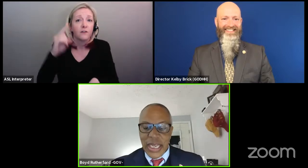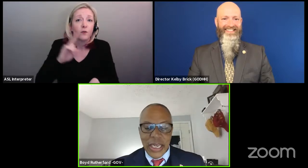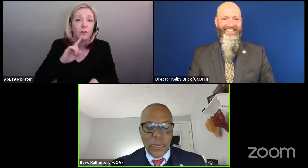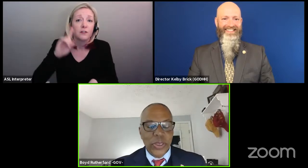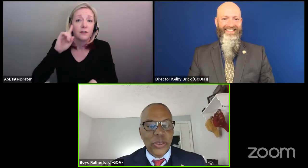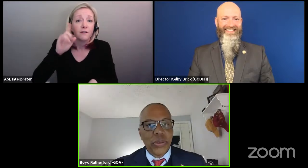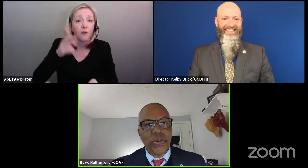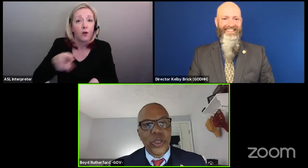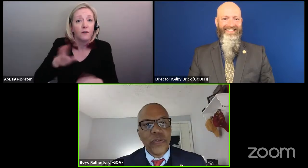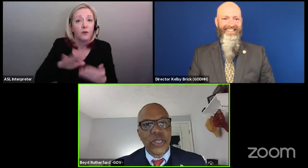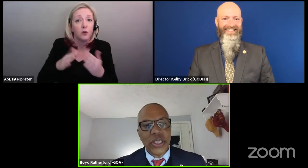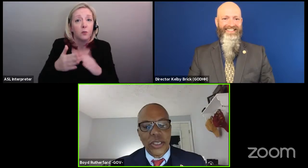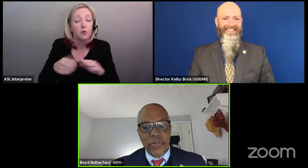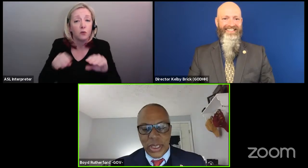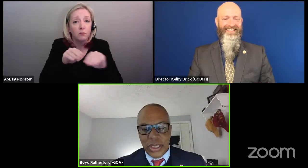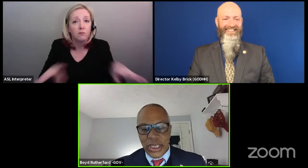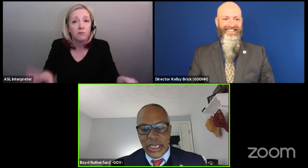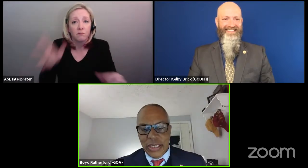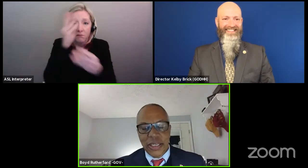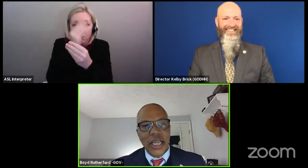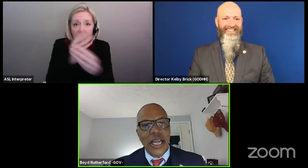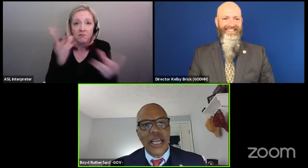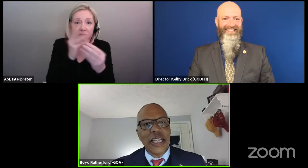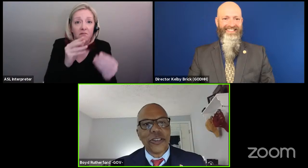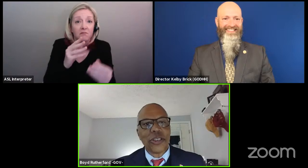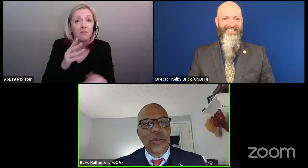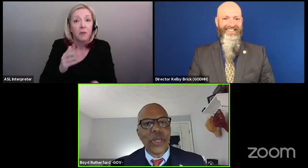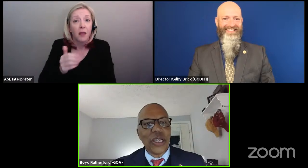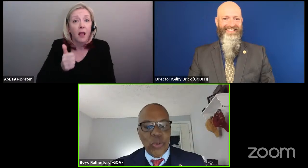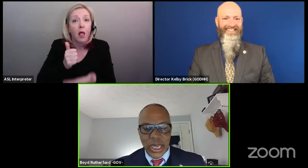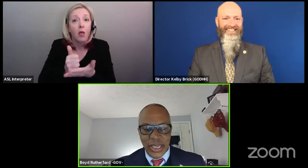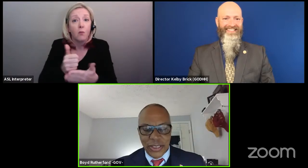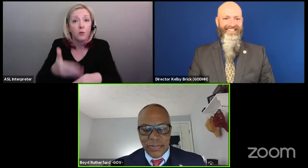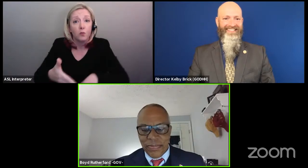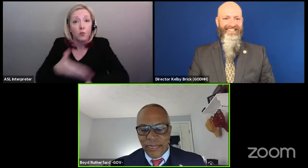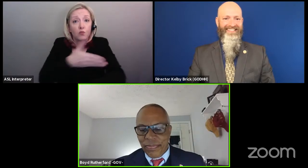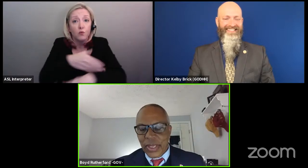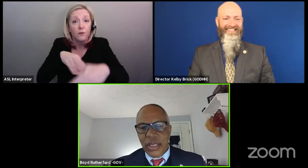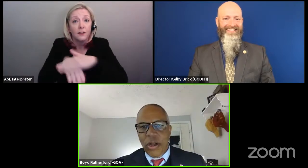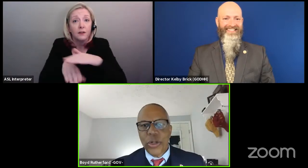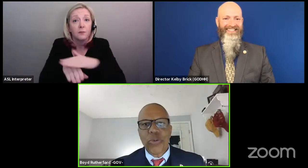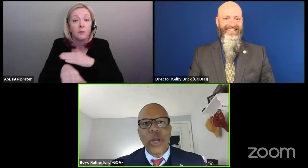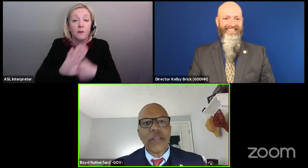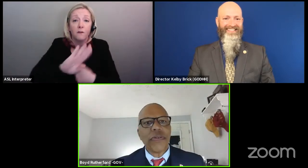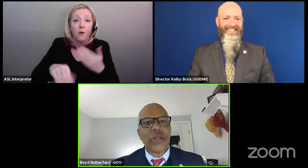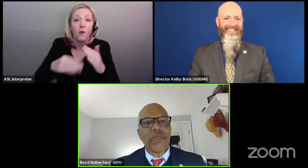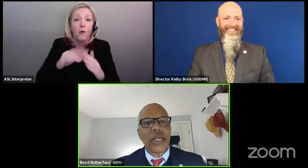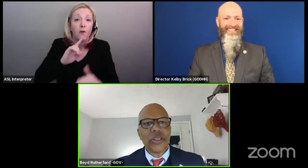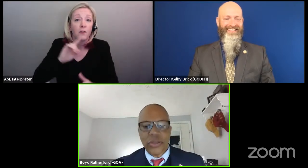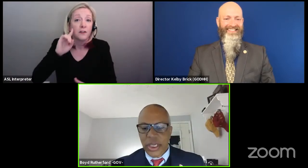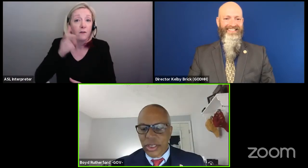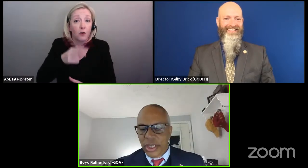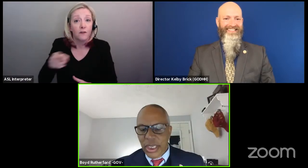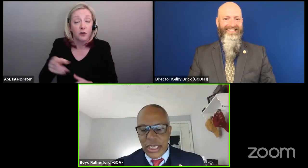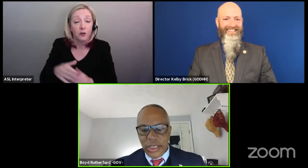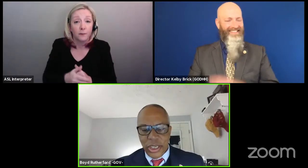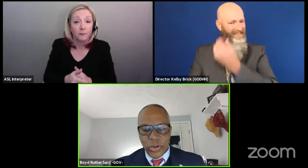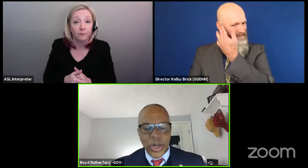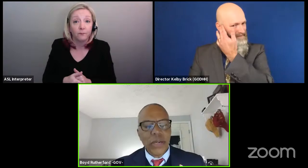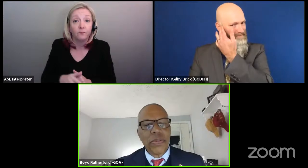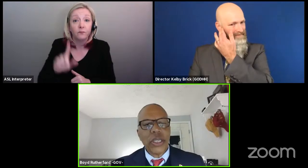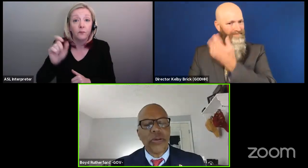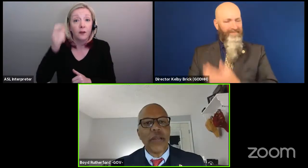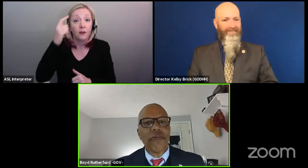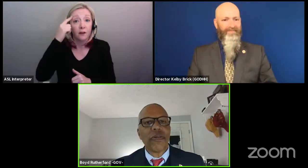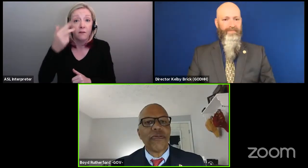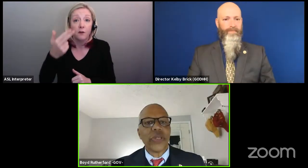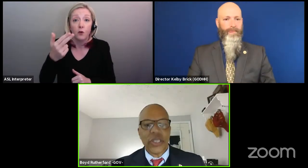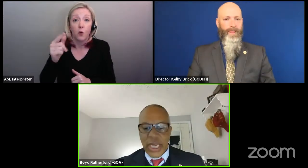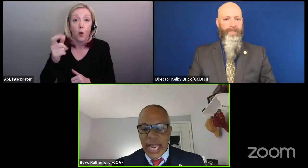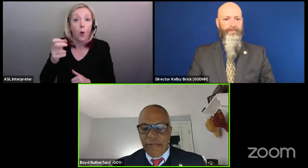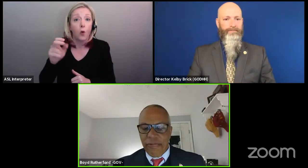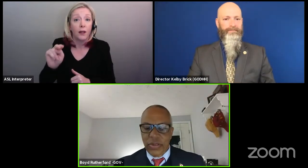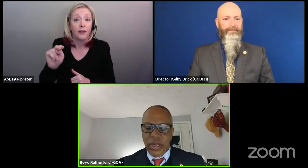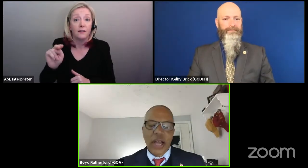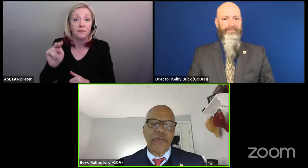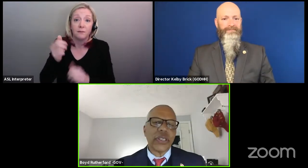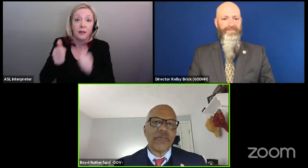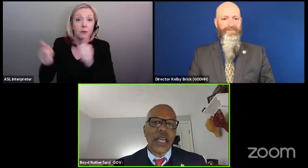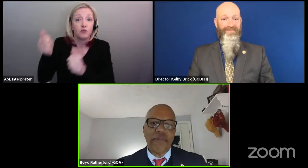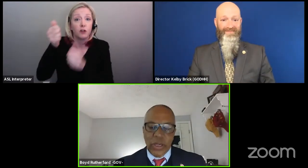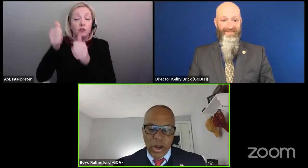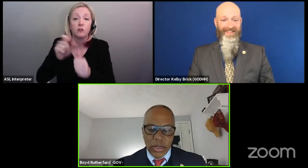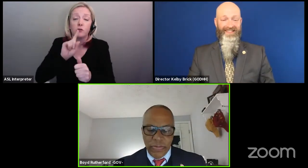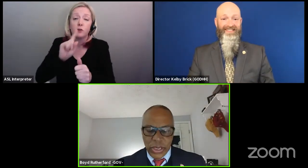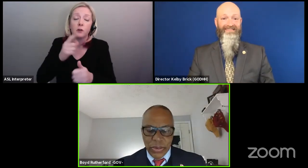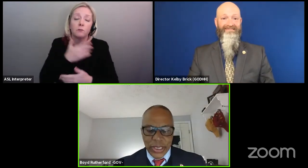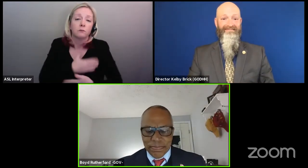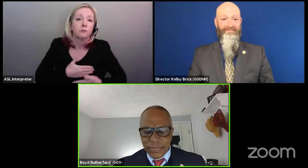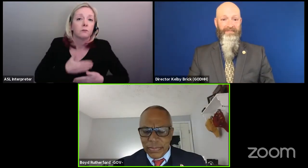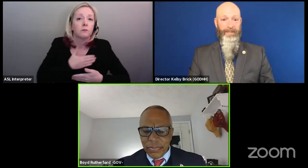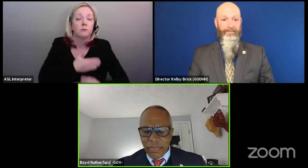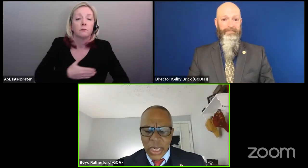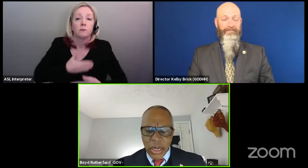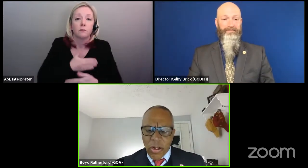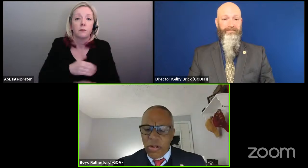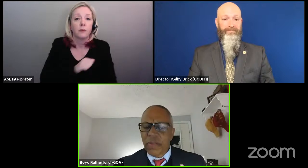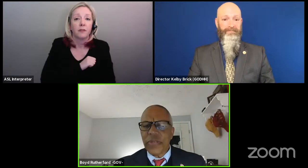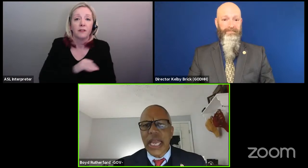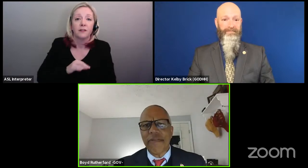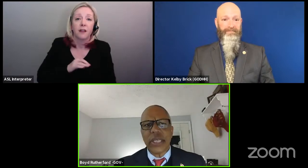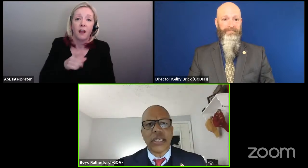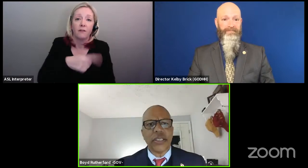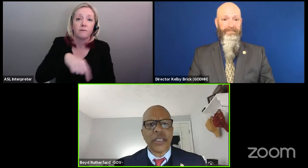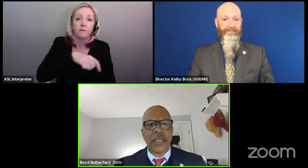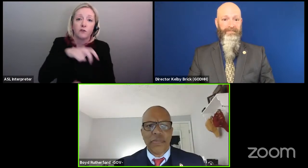and helping to improve accessibility in so many ways. We're grateful to all the advocates